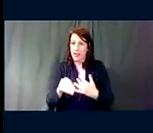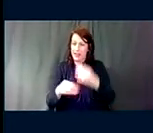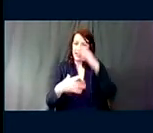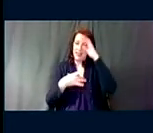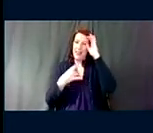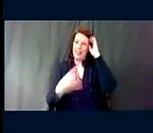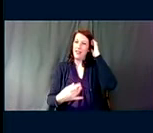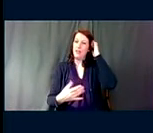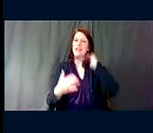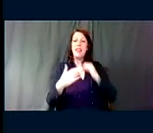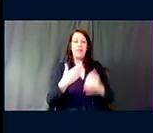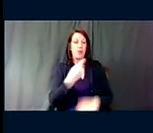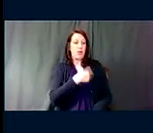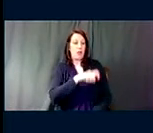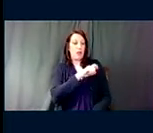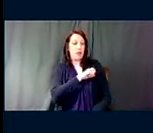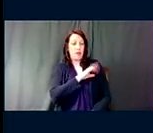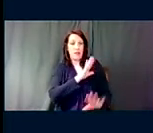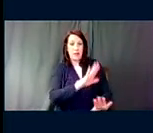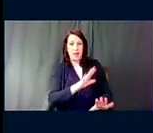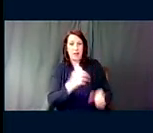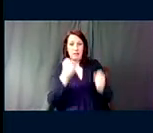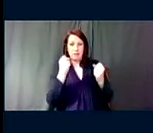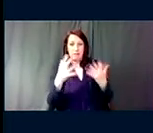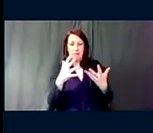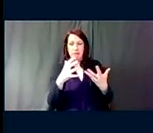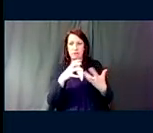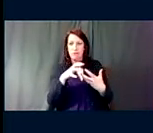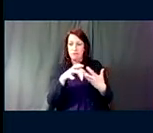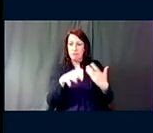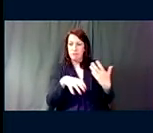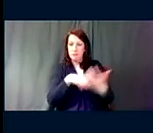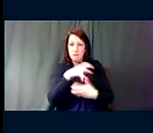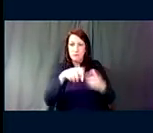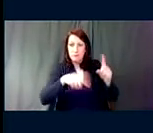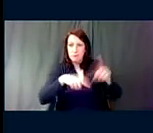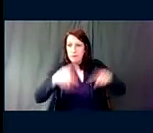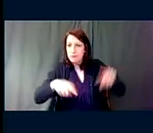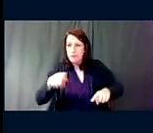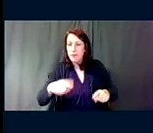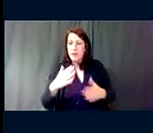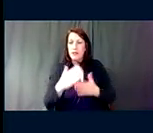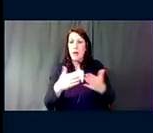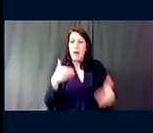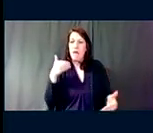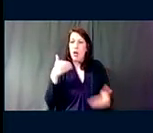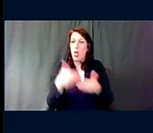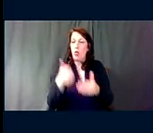WHAT'S FASCINATING IS EVEN AMONG HISPANICS, ENORMOUS HETEROGENEITY BECAUSE SOME HAVE